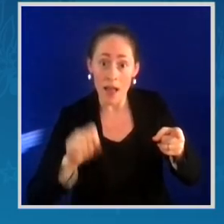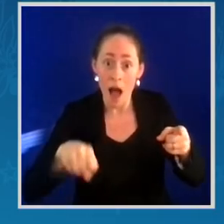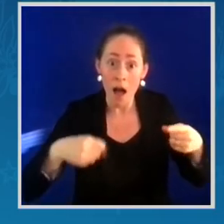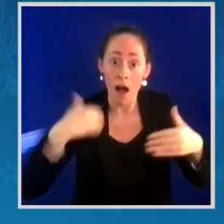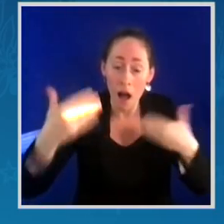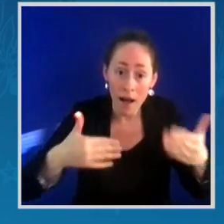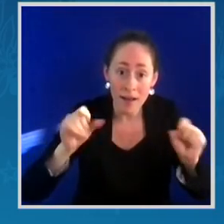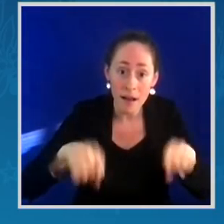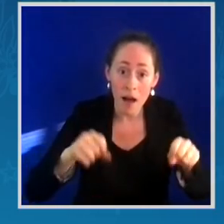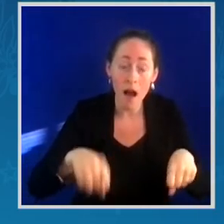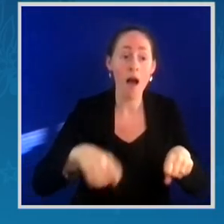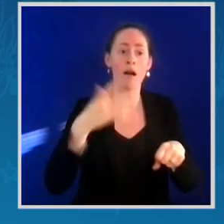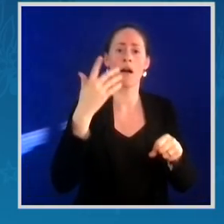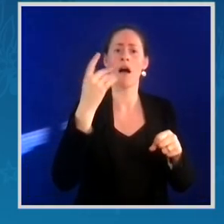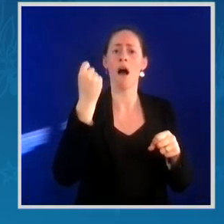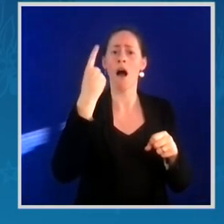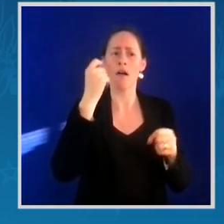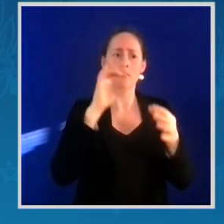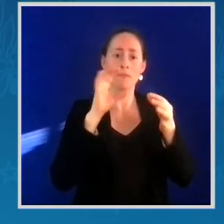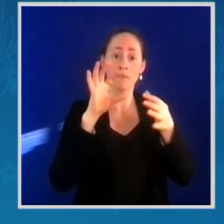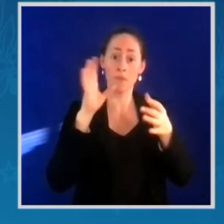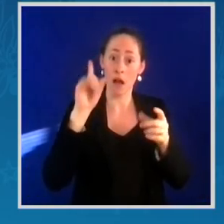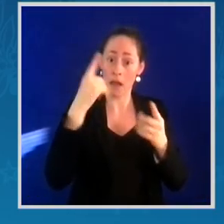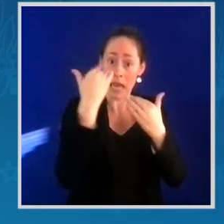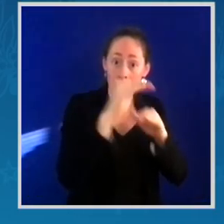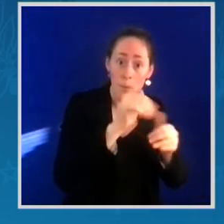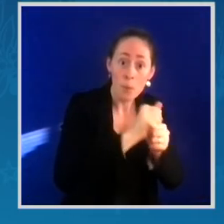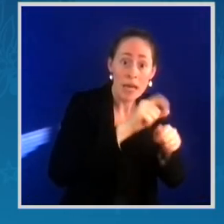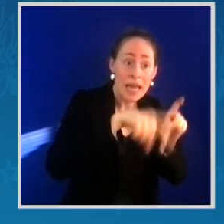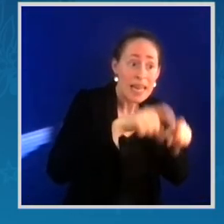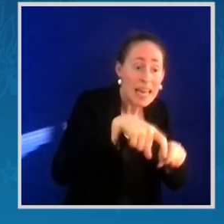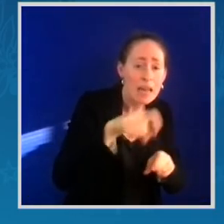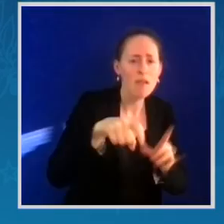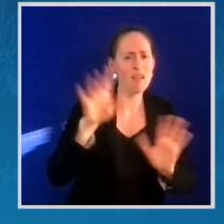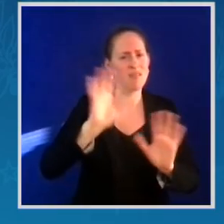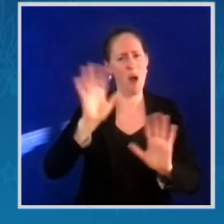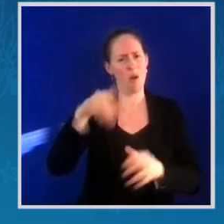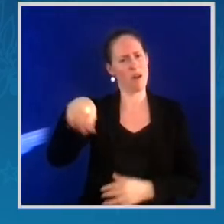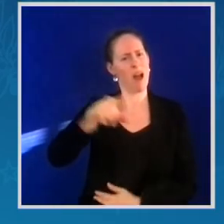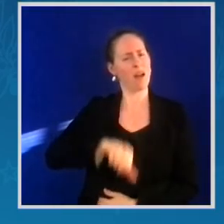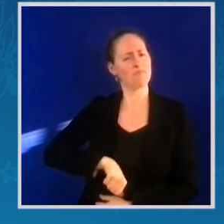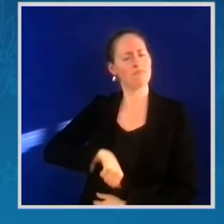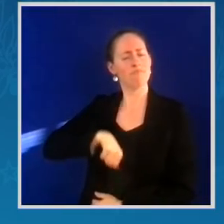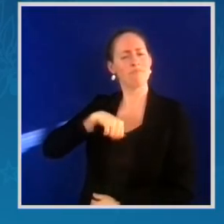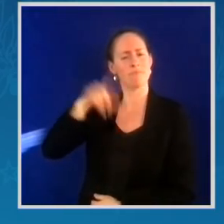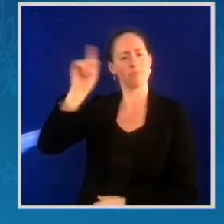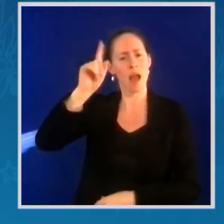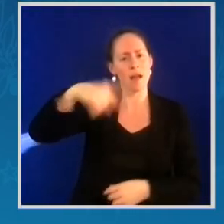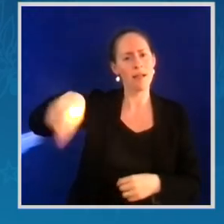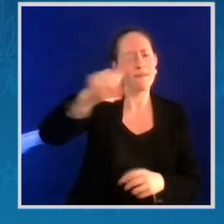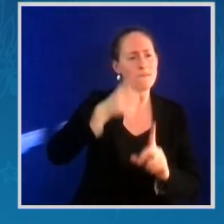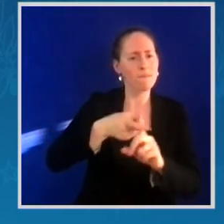understanding that they have pride associated with where they are from for good reason, based on the history of those places,